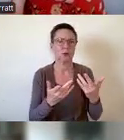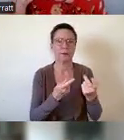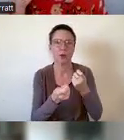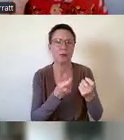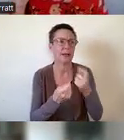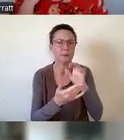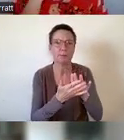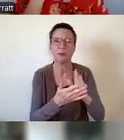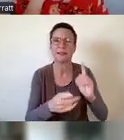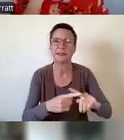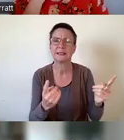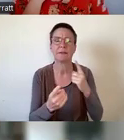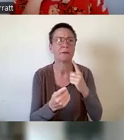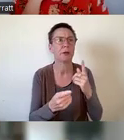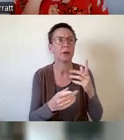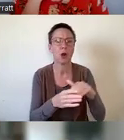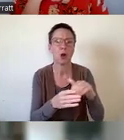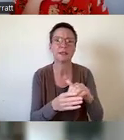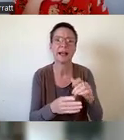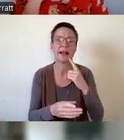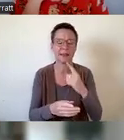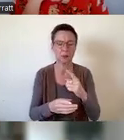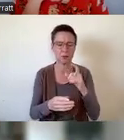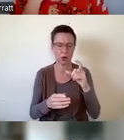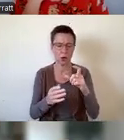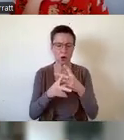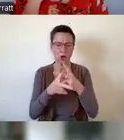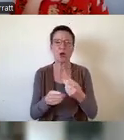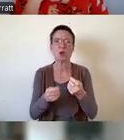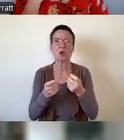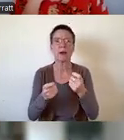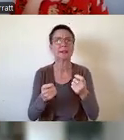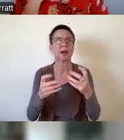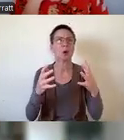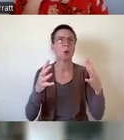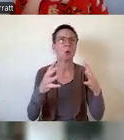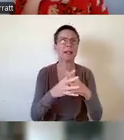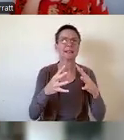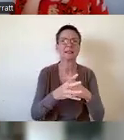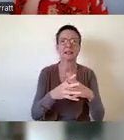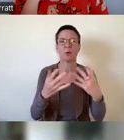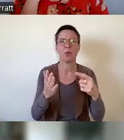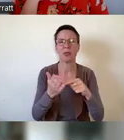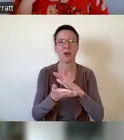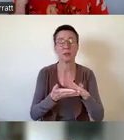I think it was hashtag curator Wednesday? Thursday? I can't actually remember the day.